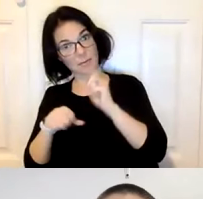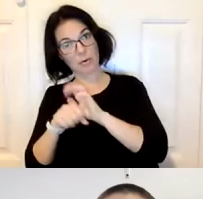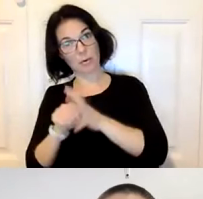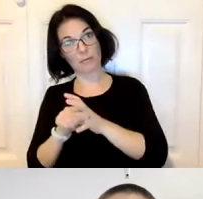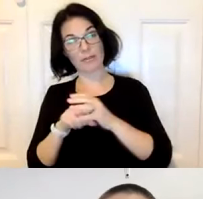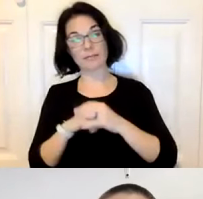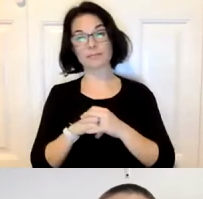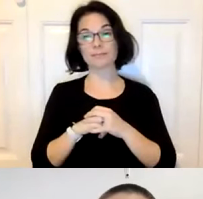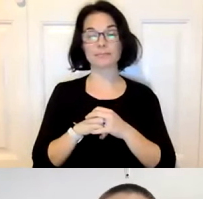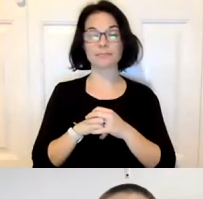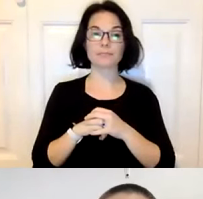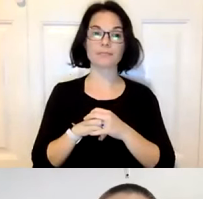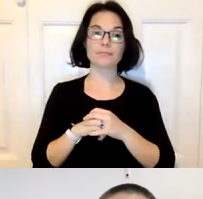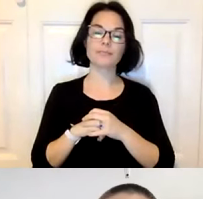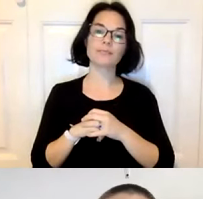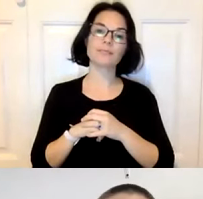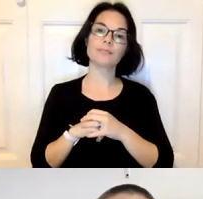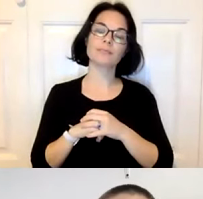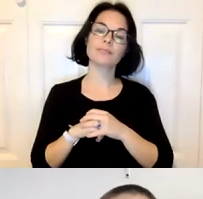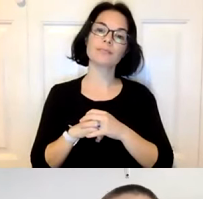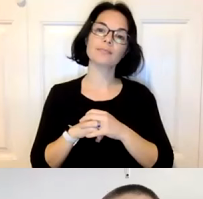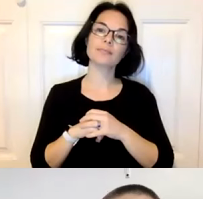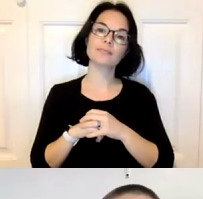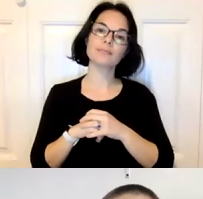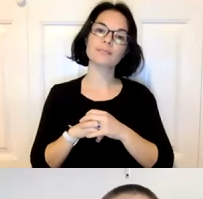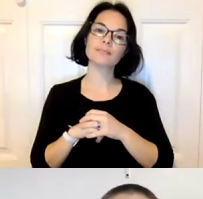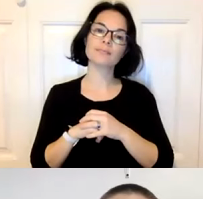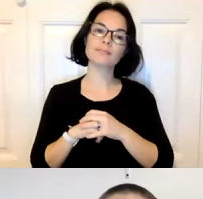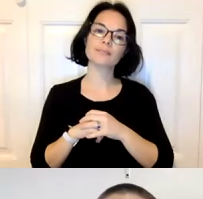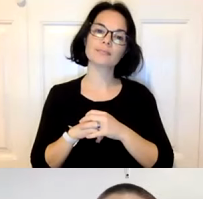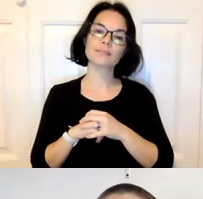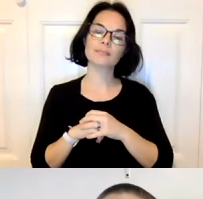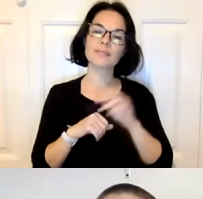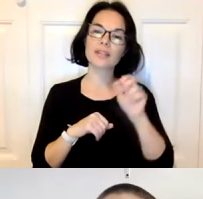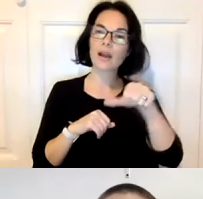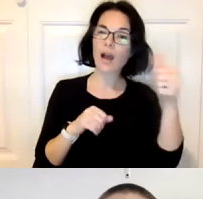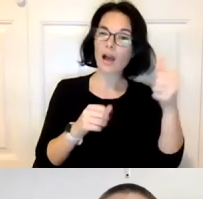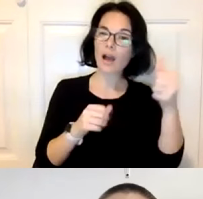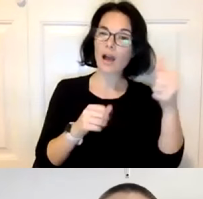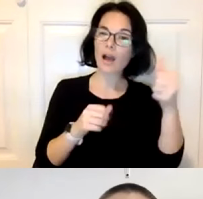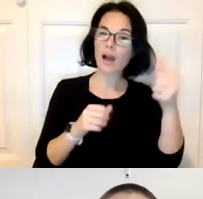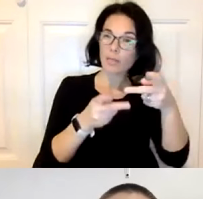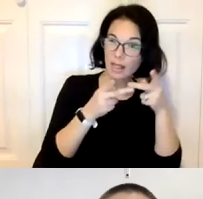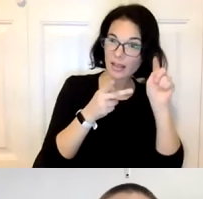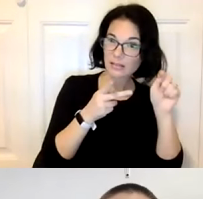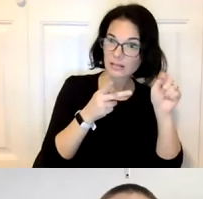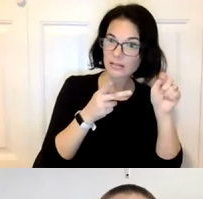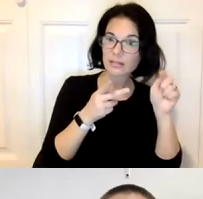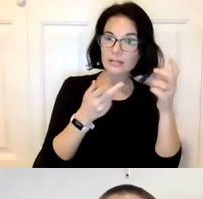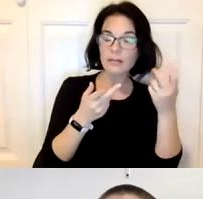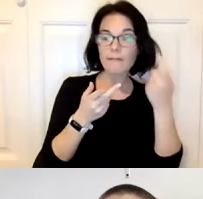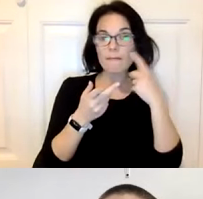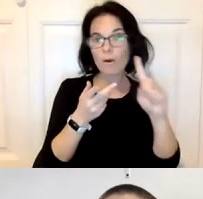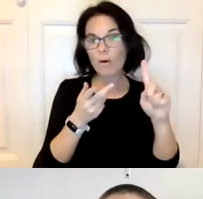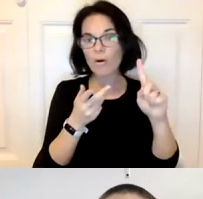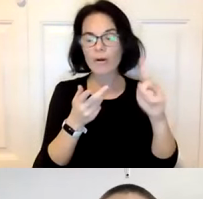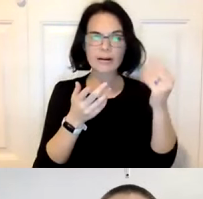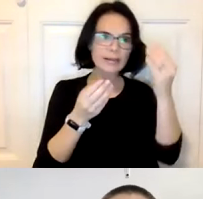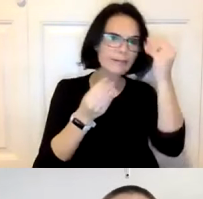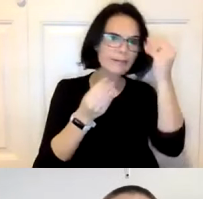Another place you can get news updates, especially locally,